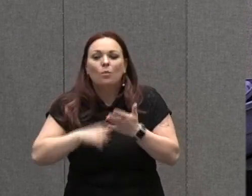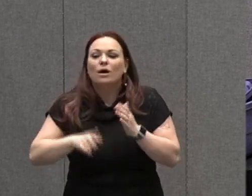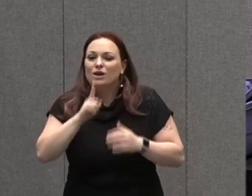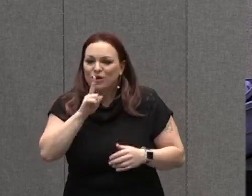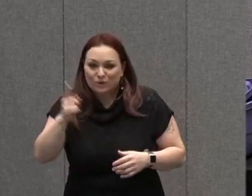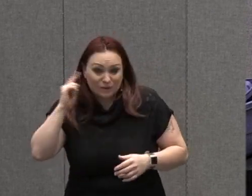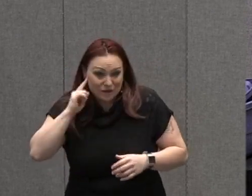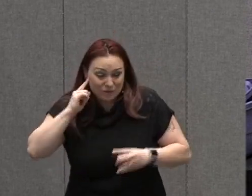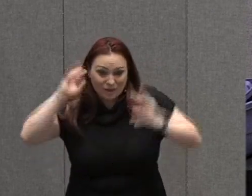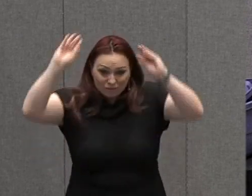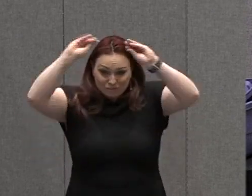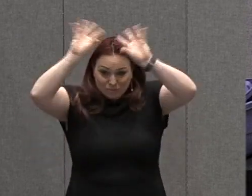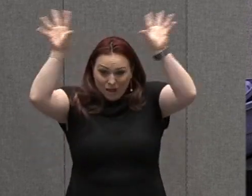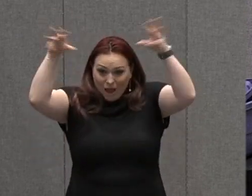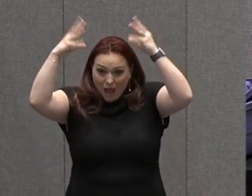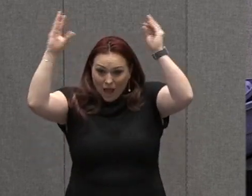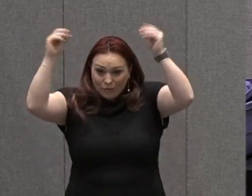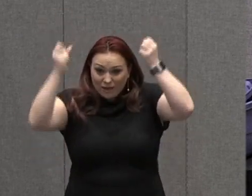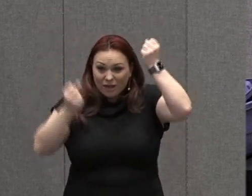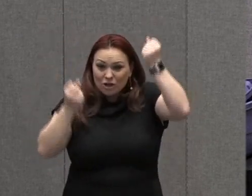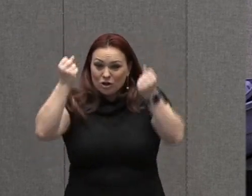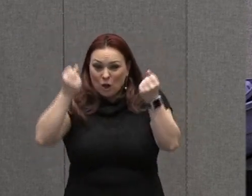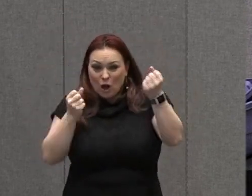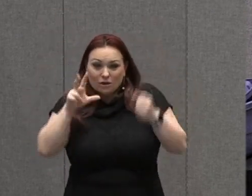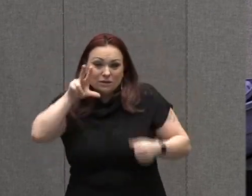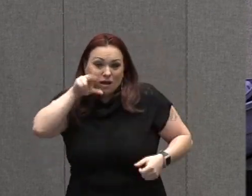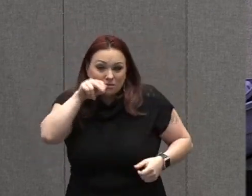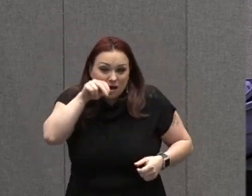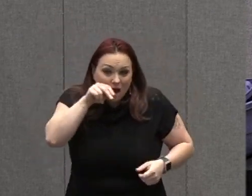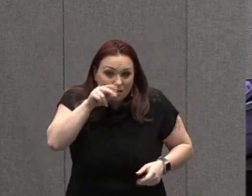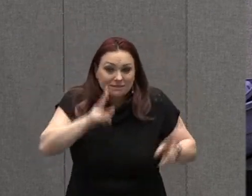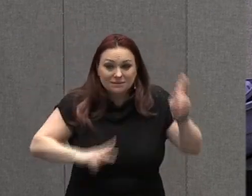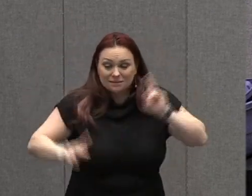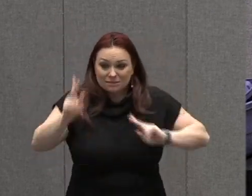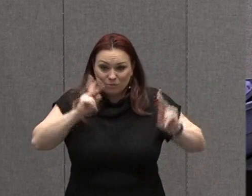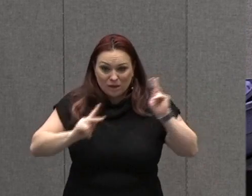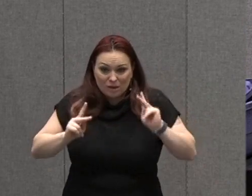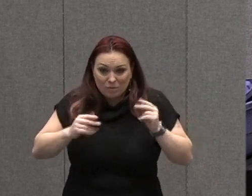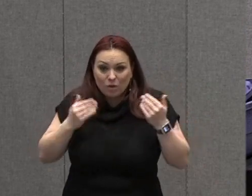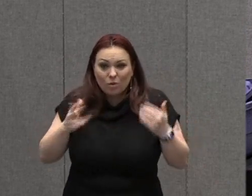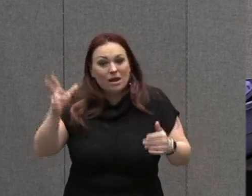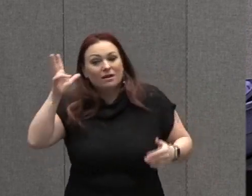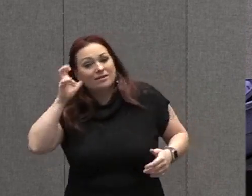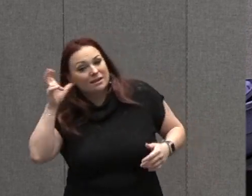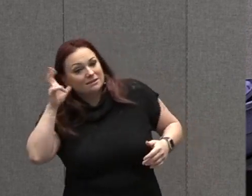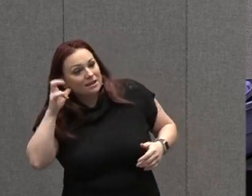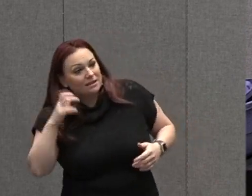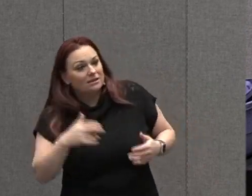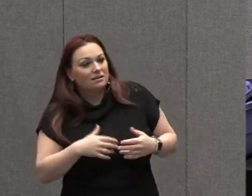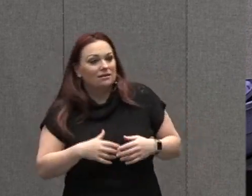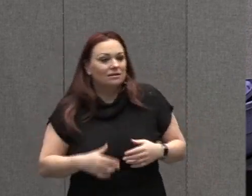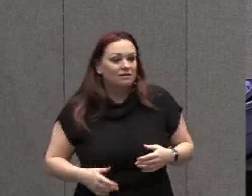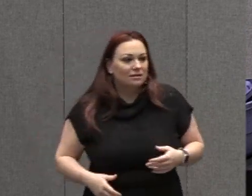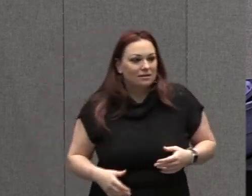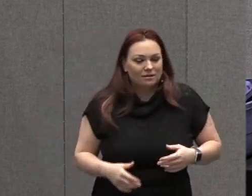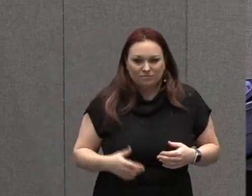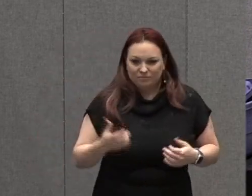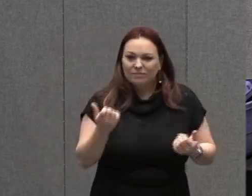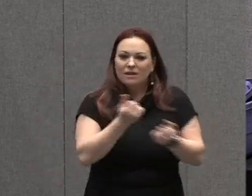Sirens, cars, the dogs, the people, just listen, listen. Yes I love this activity, yes!